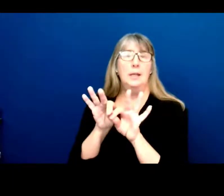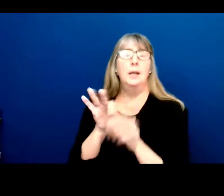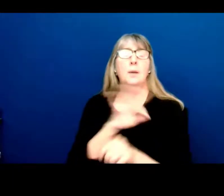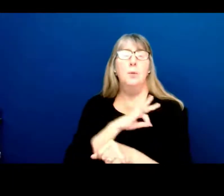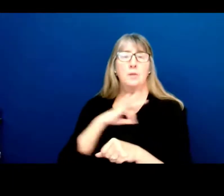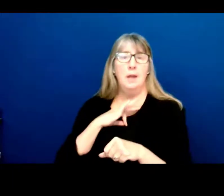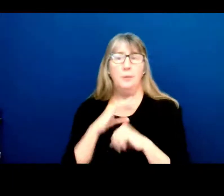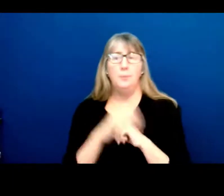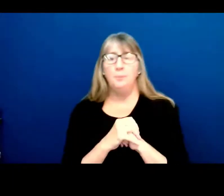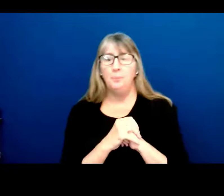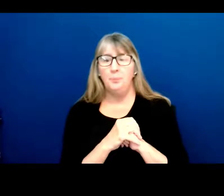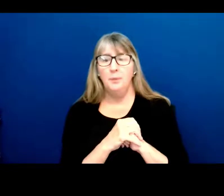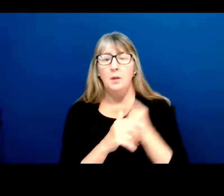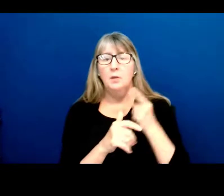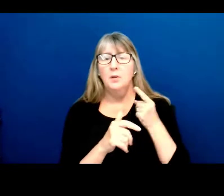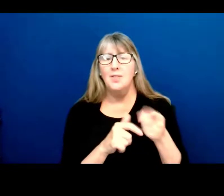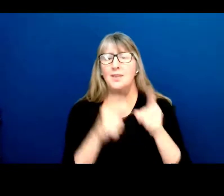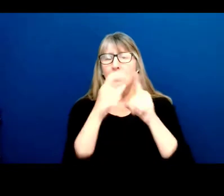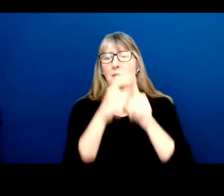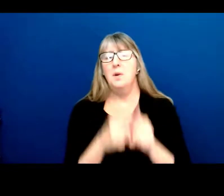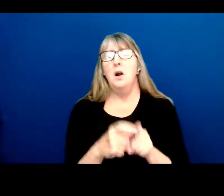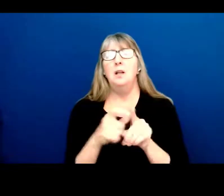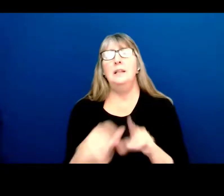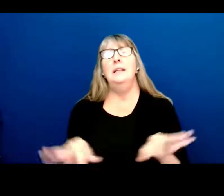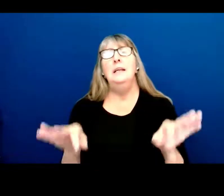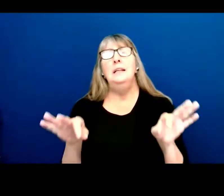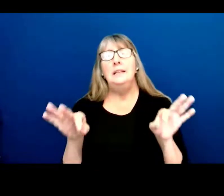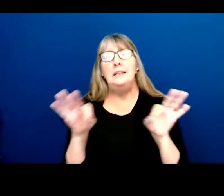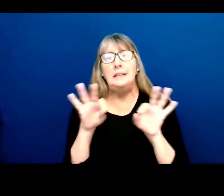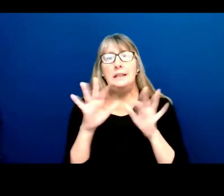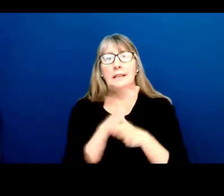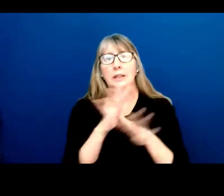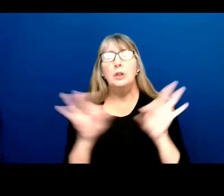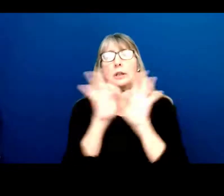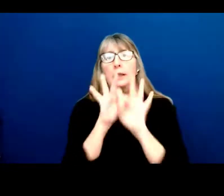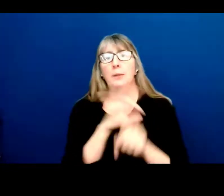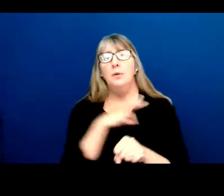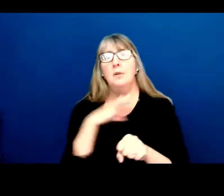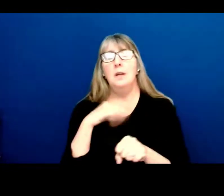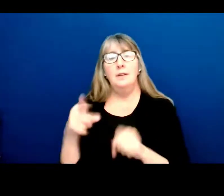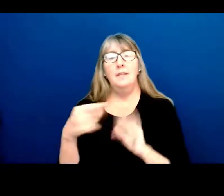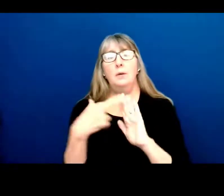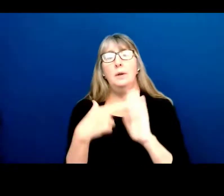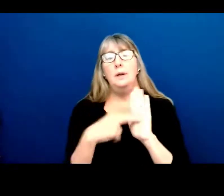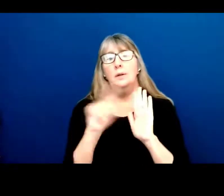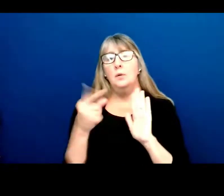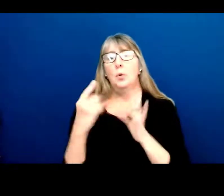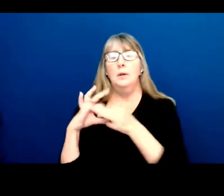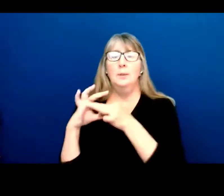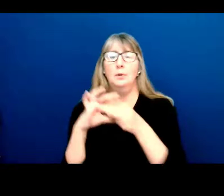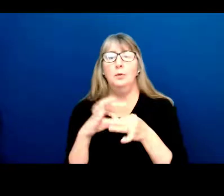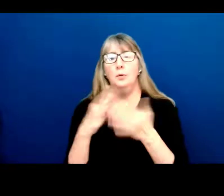This terminology senior/key personnel in the regulation is only applicable to public accessibility,